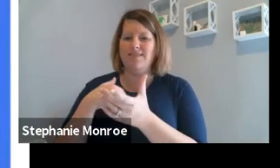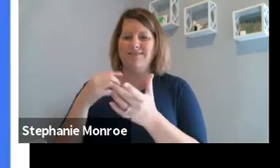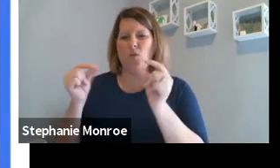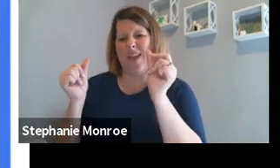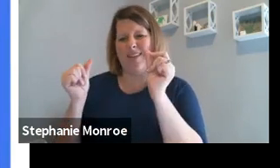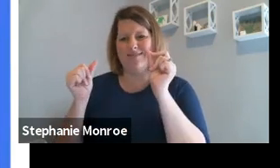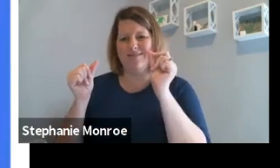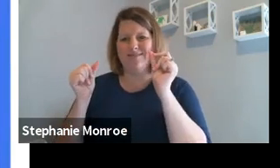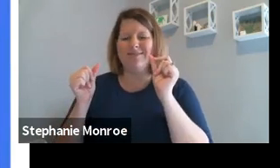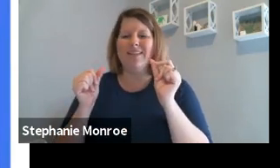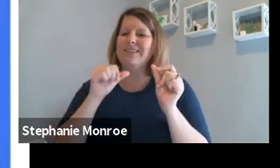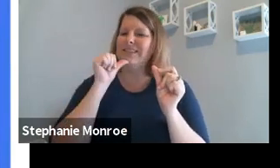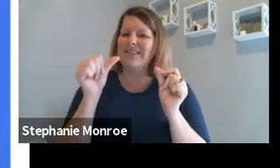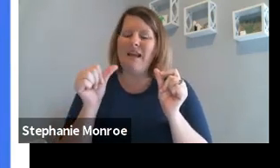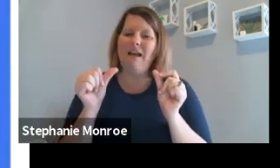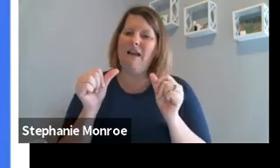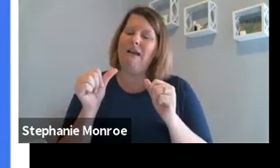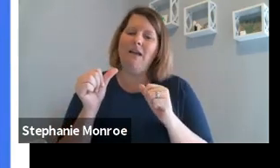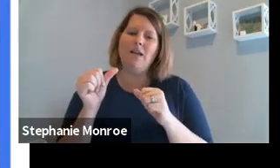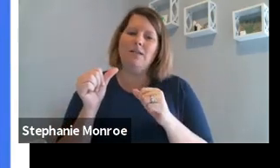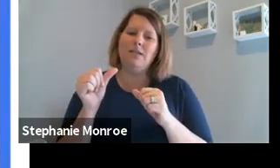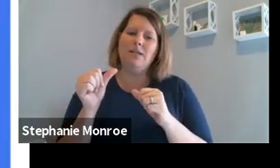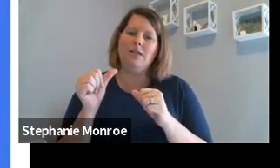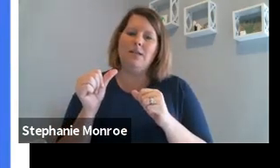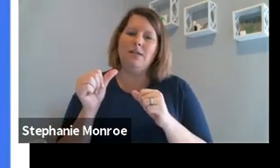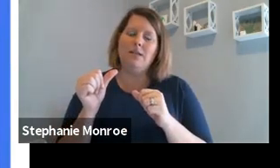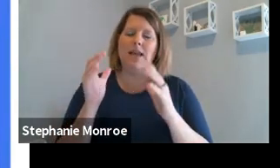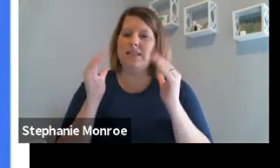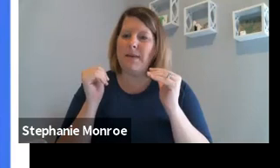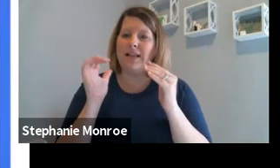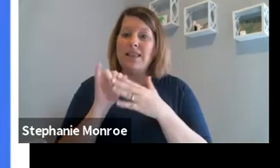it is not expected that if you have been in a relationship